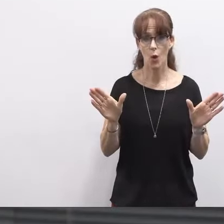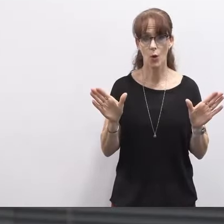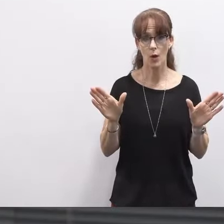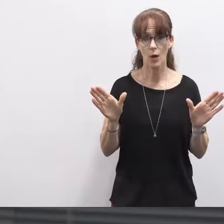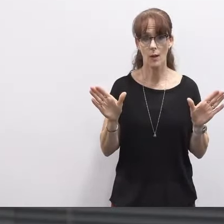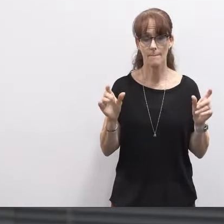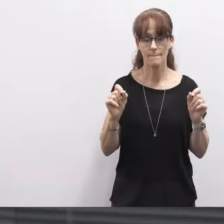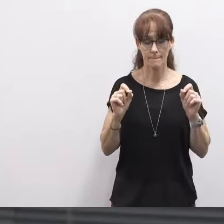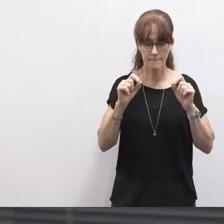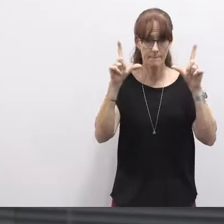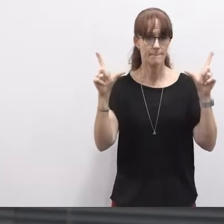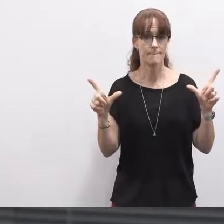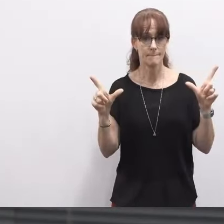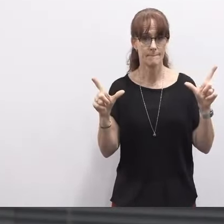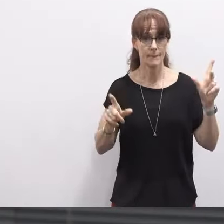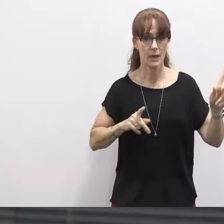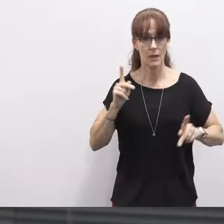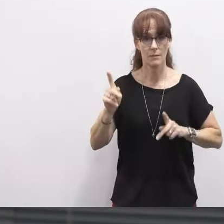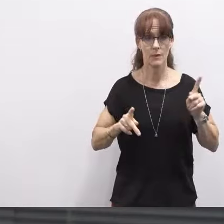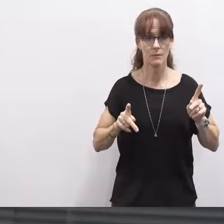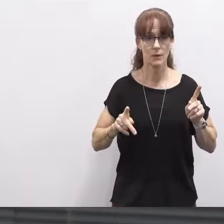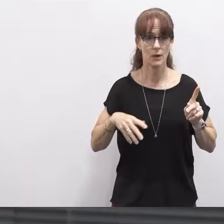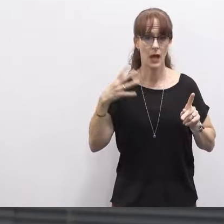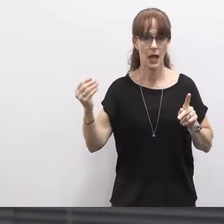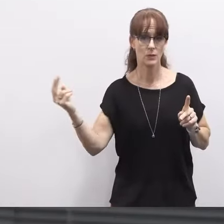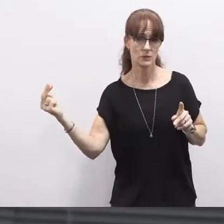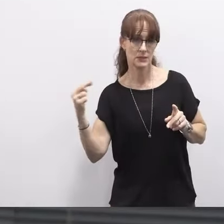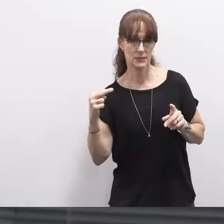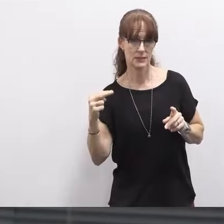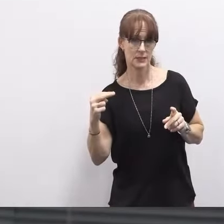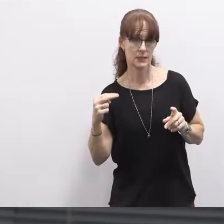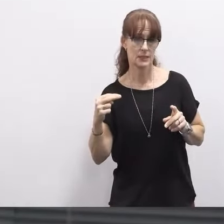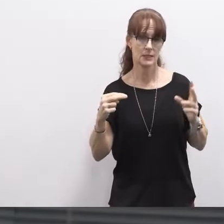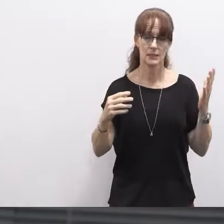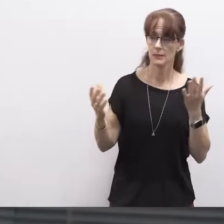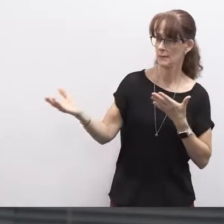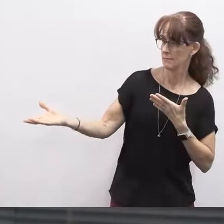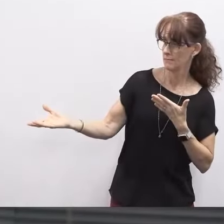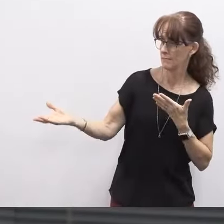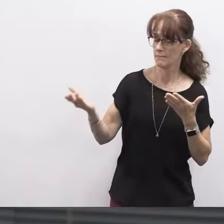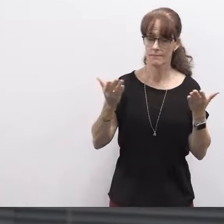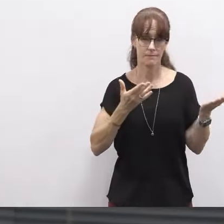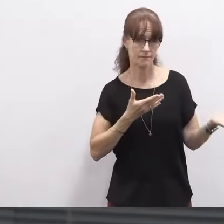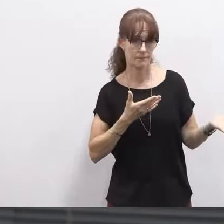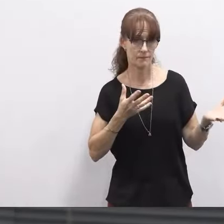so some folks on the outside can see you and you can see them.